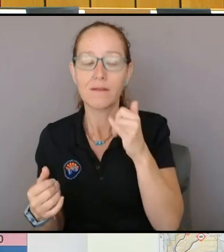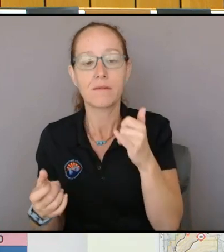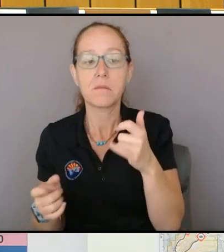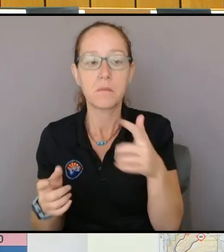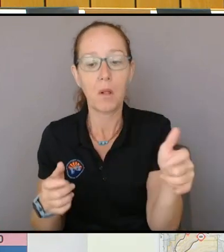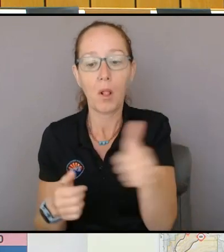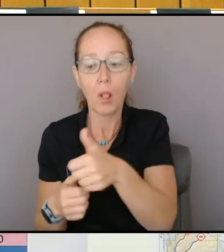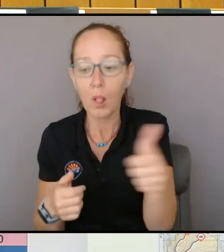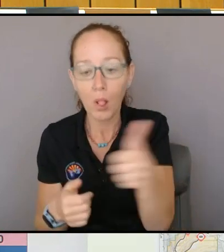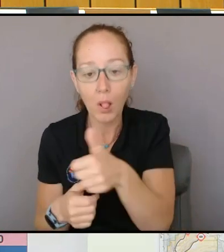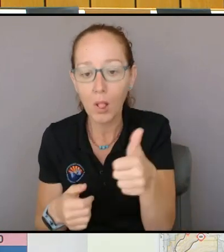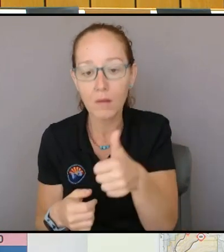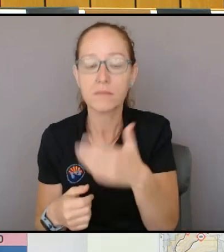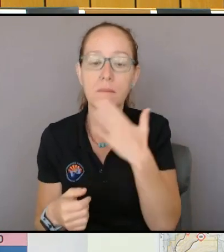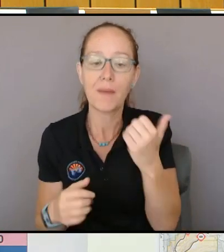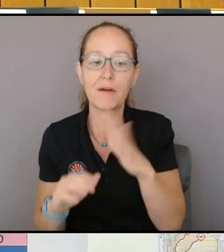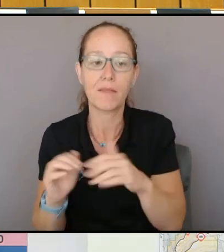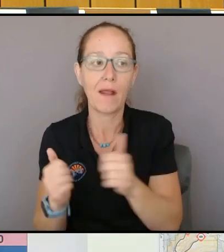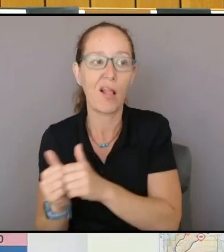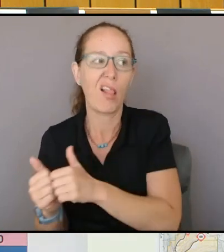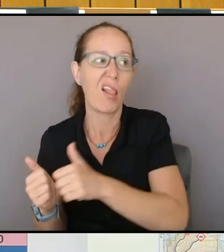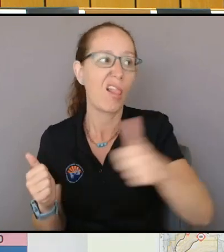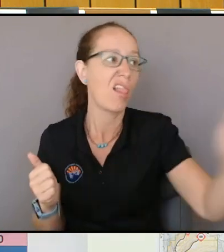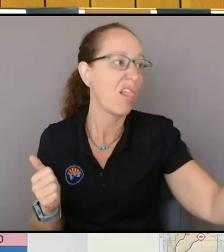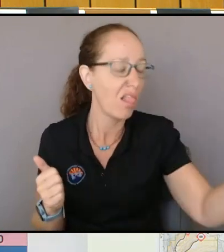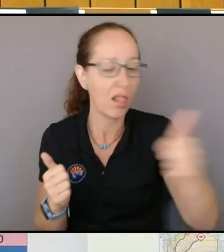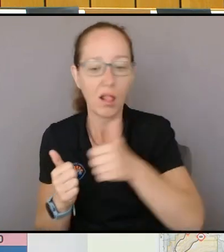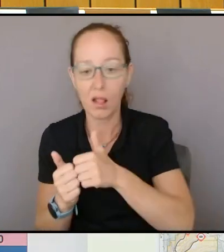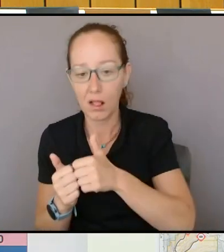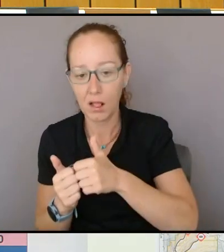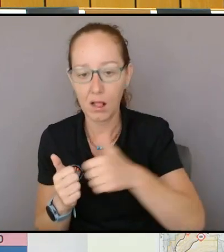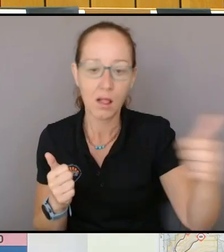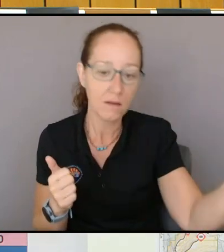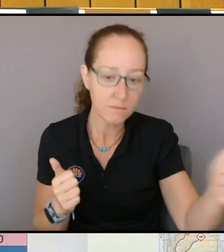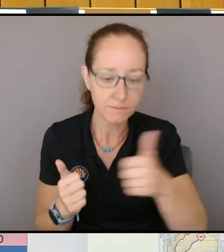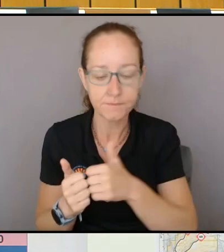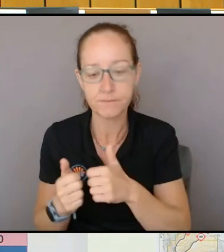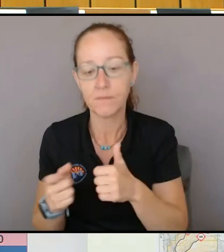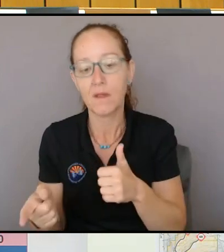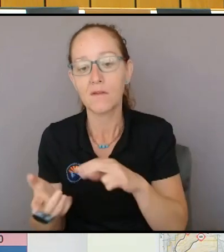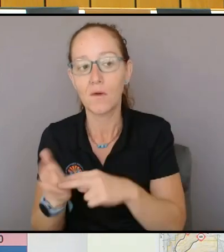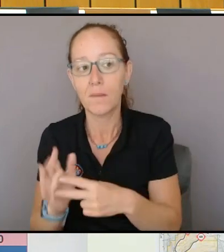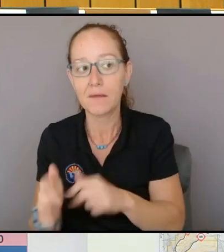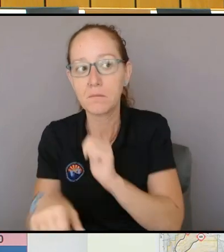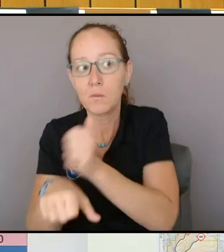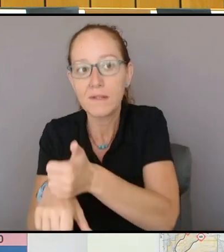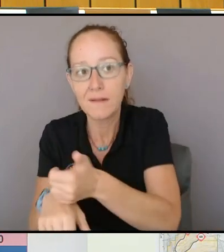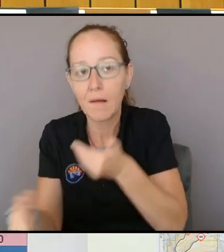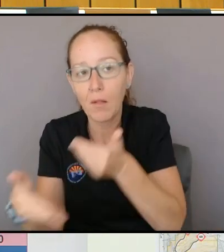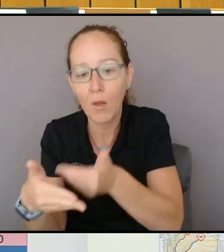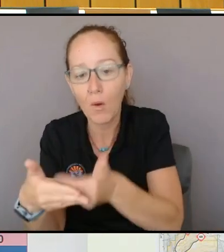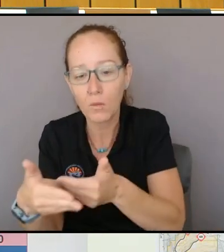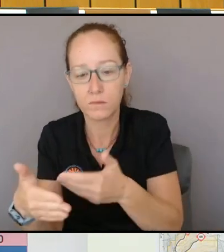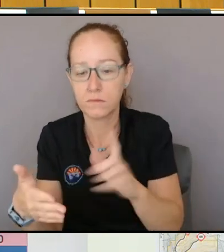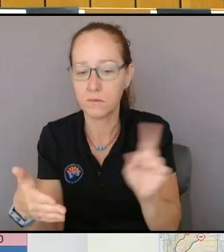wherever it is. Wherever we find ourselves. And anticipating where we think that might be. Regarding the